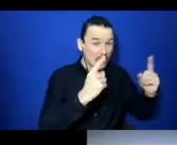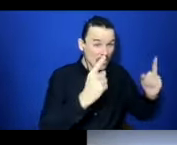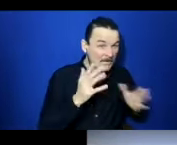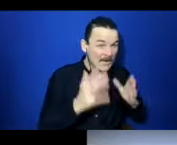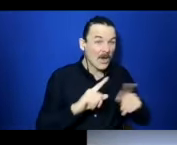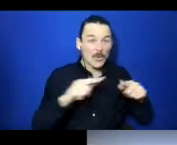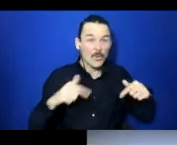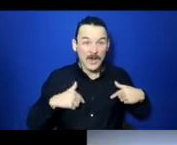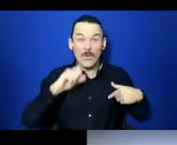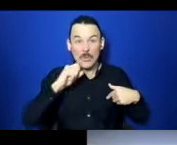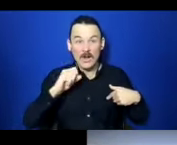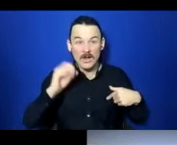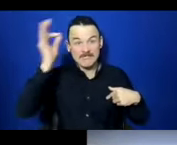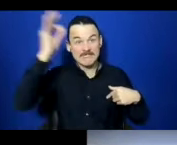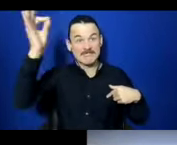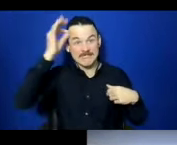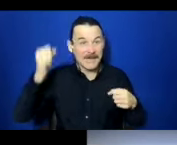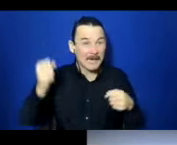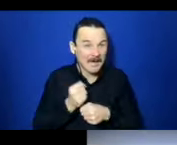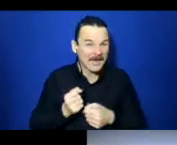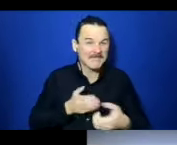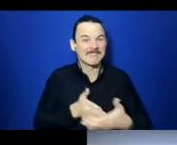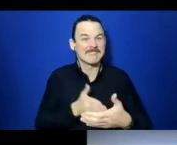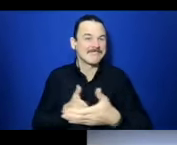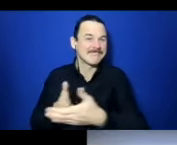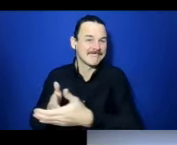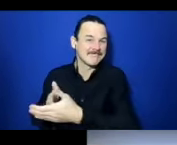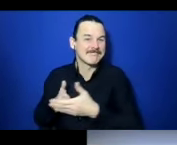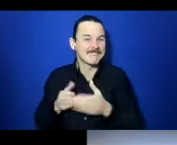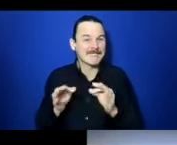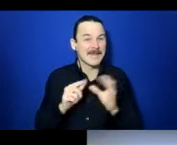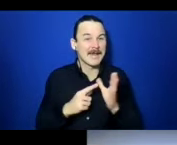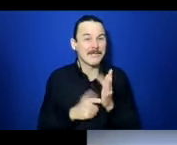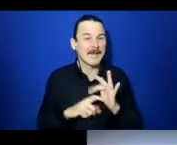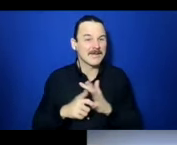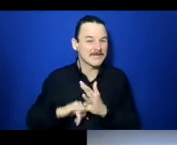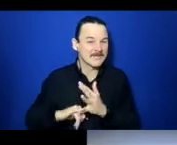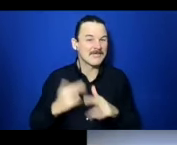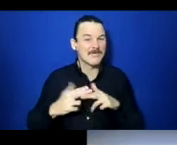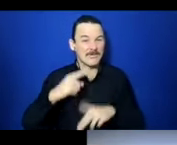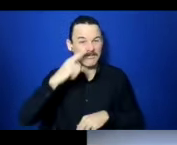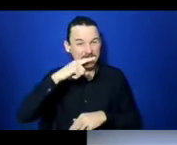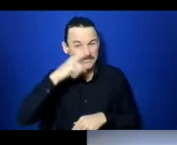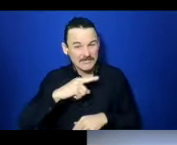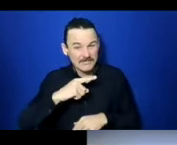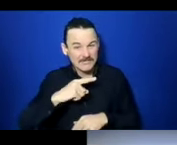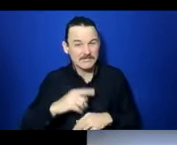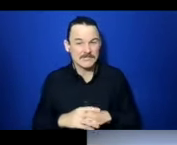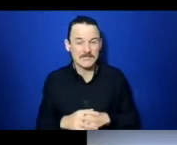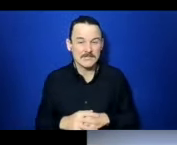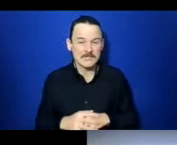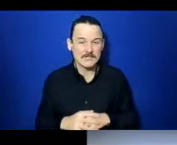in our products. So coming together, creating communities of practice, coordinating with other